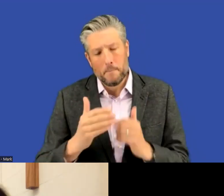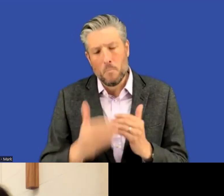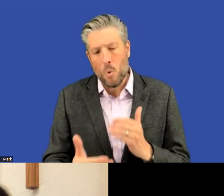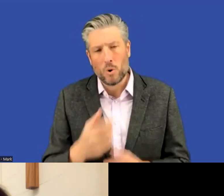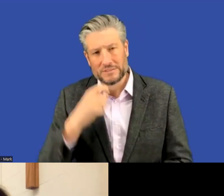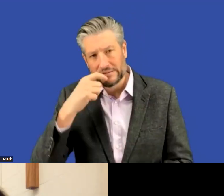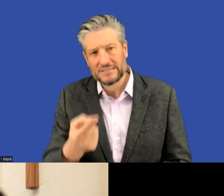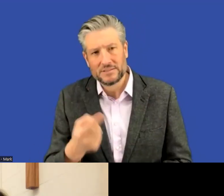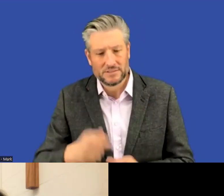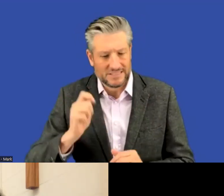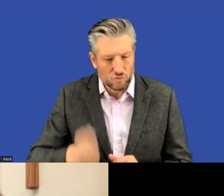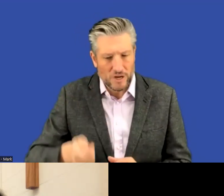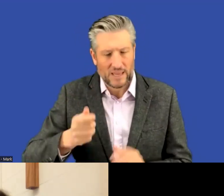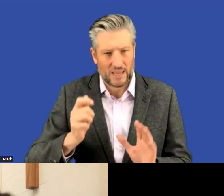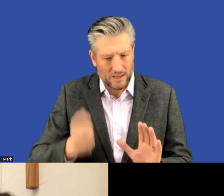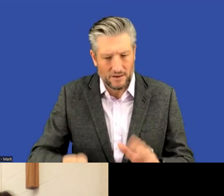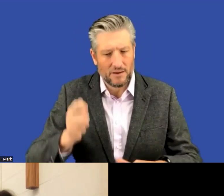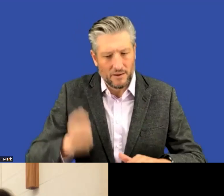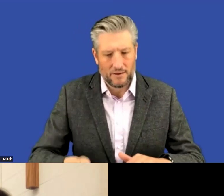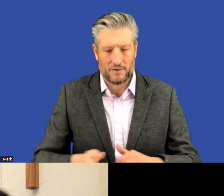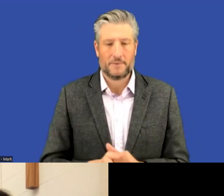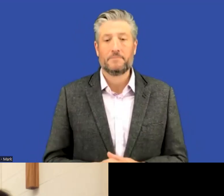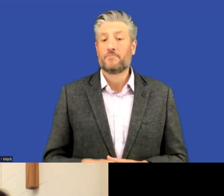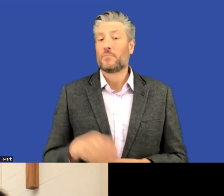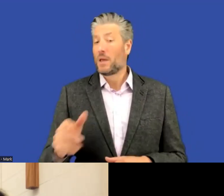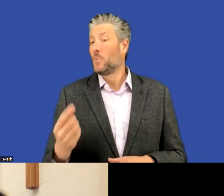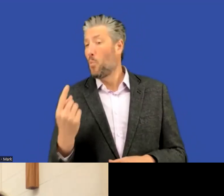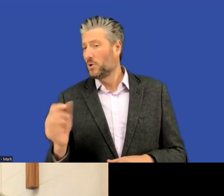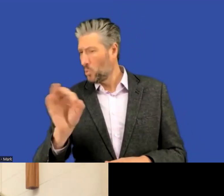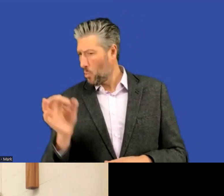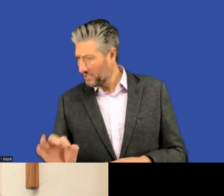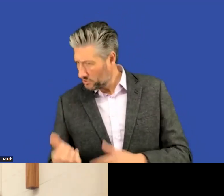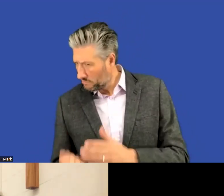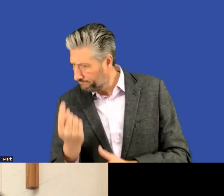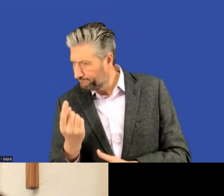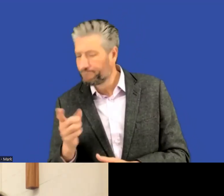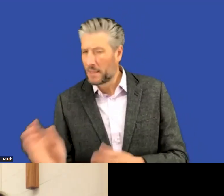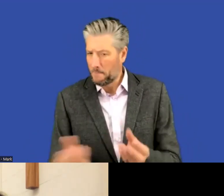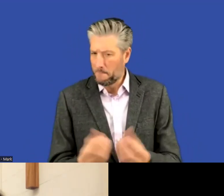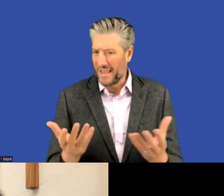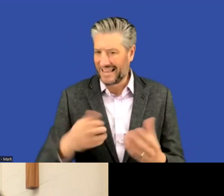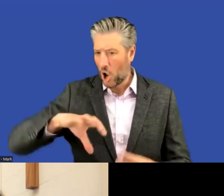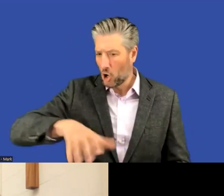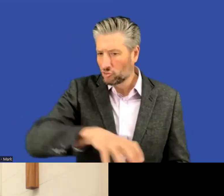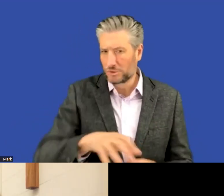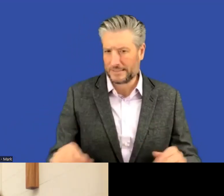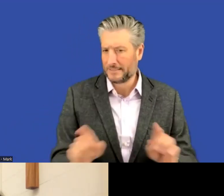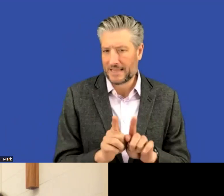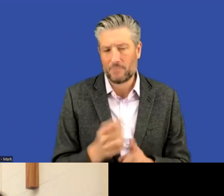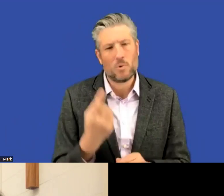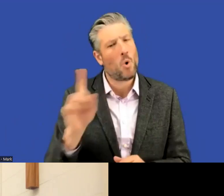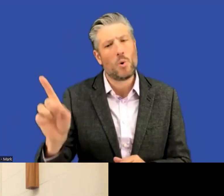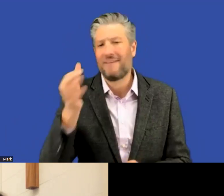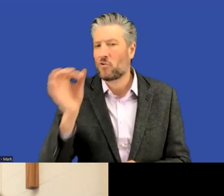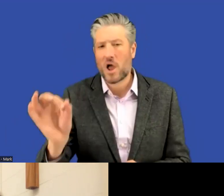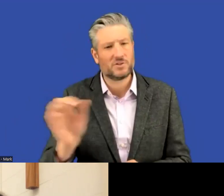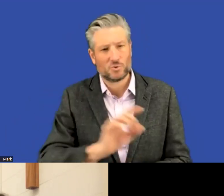We have many countries in the EU and outside the EU, the policy looks